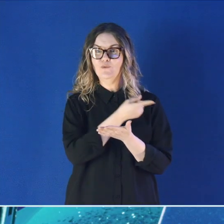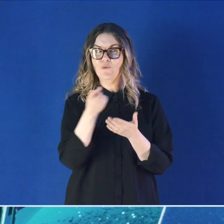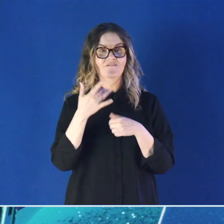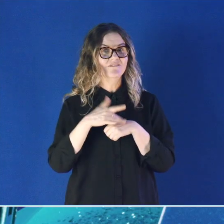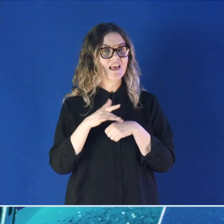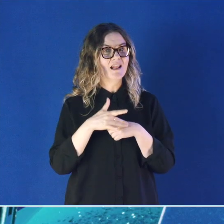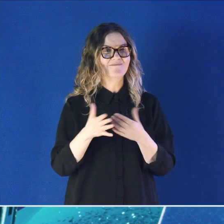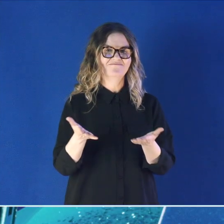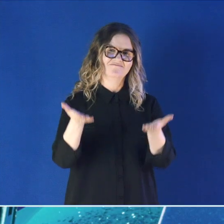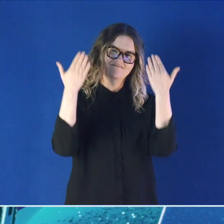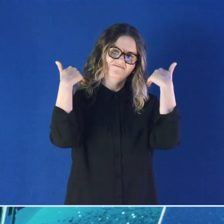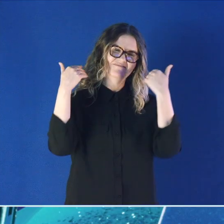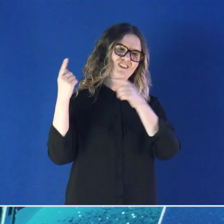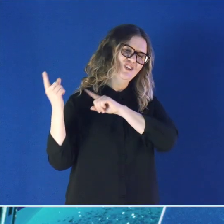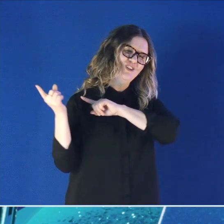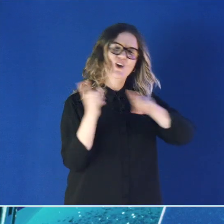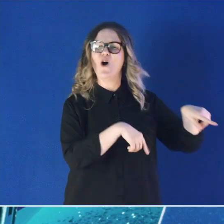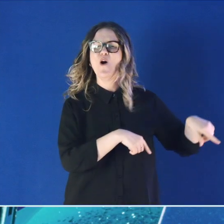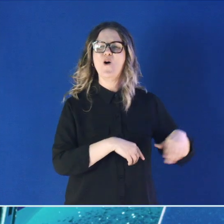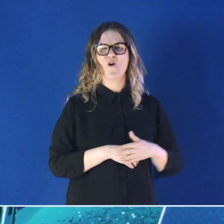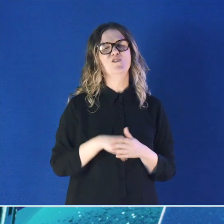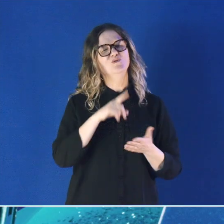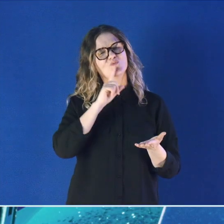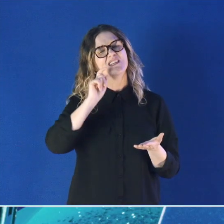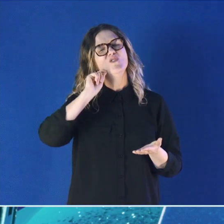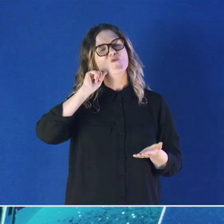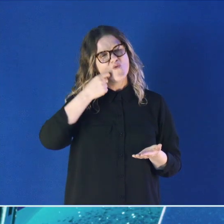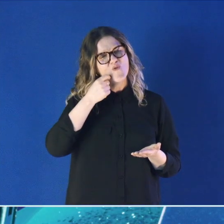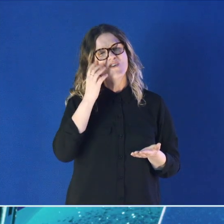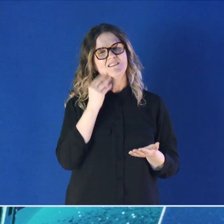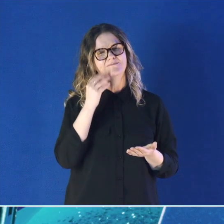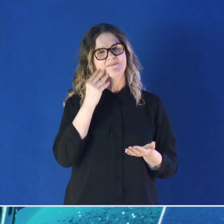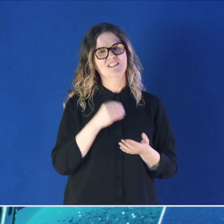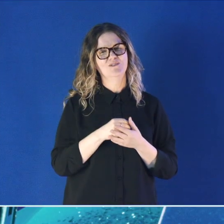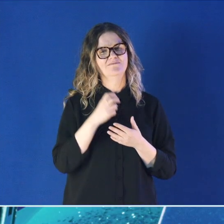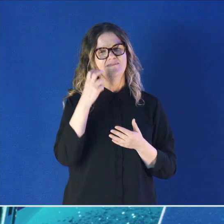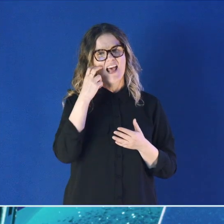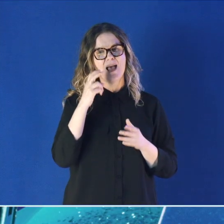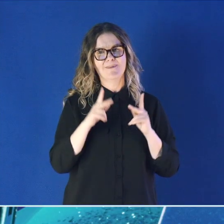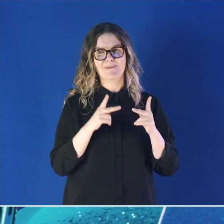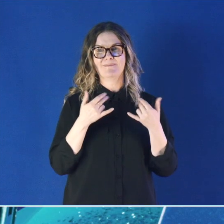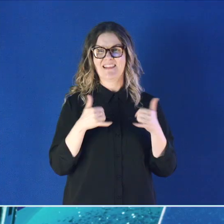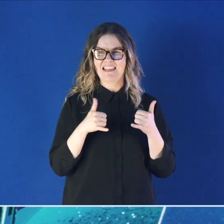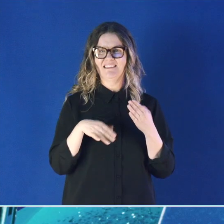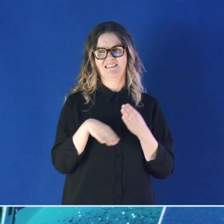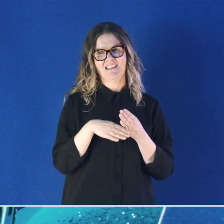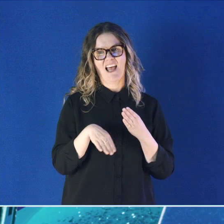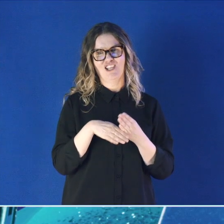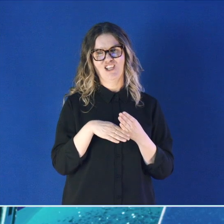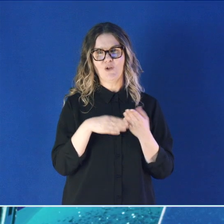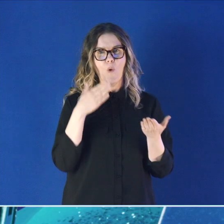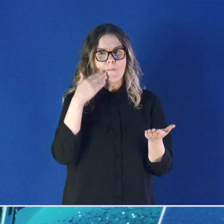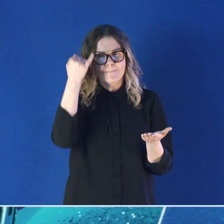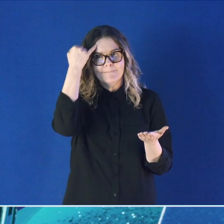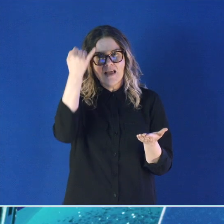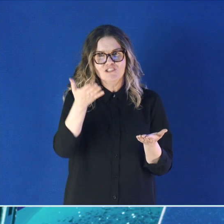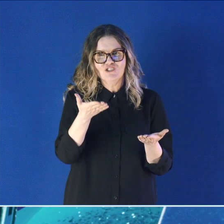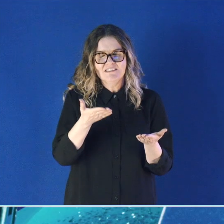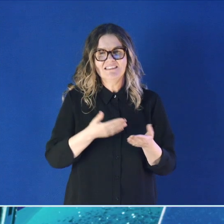and experience blind people playing soccer. Imagine, we held a blind soccer clinic in December